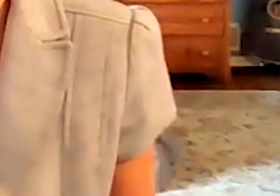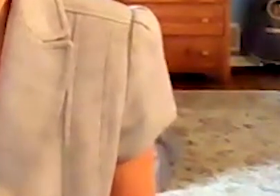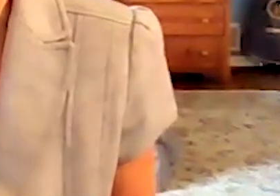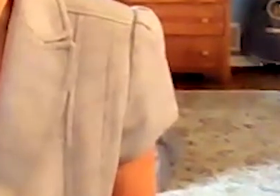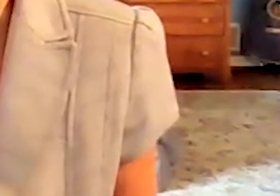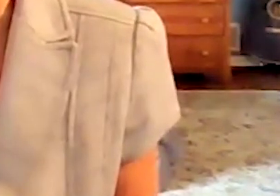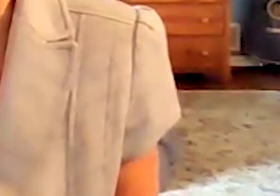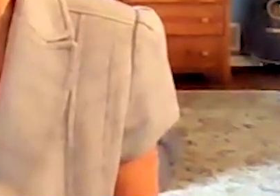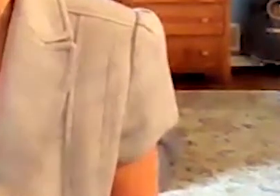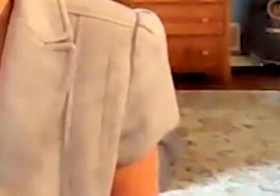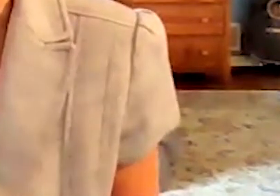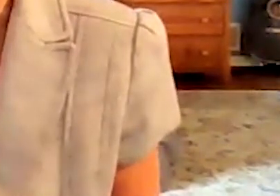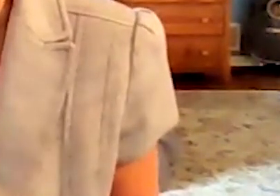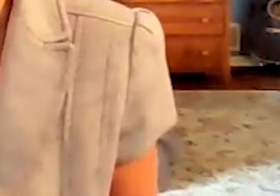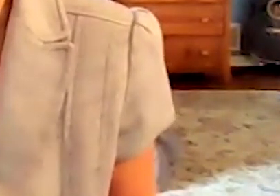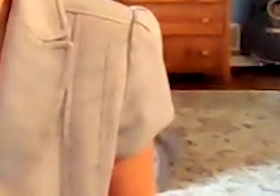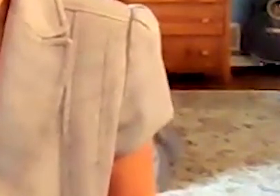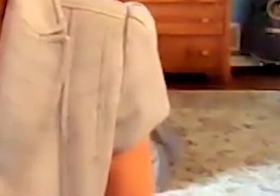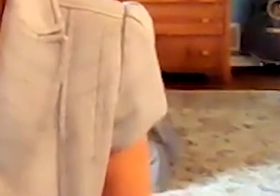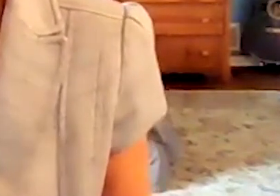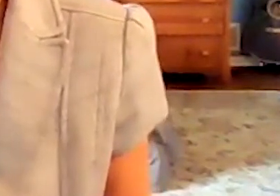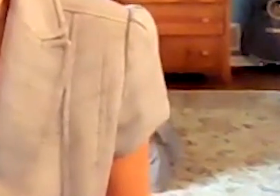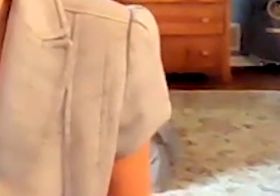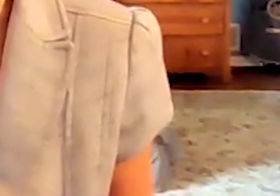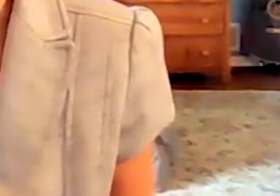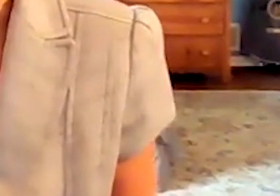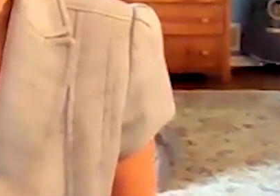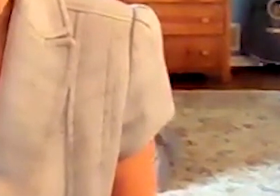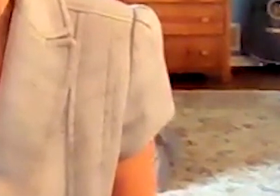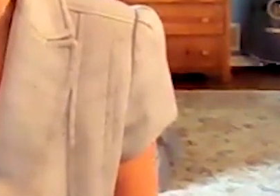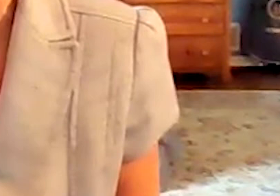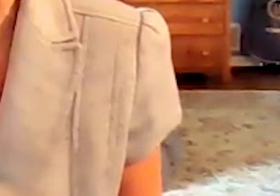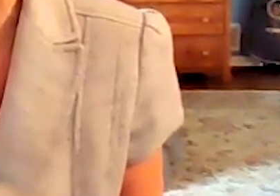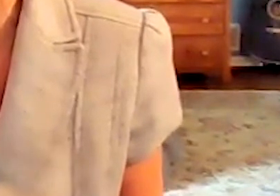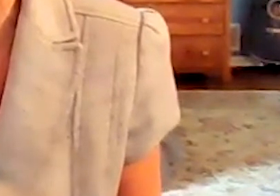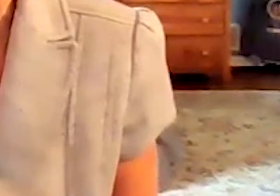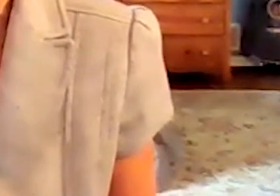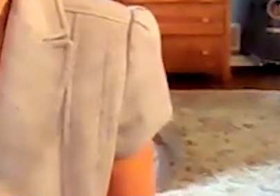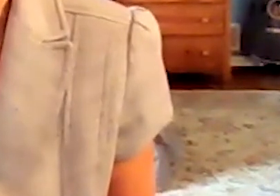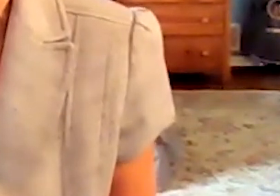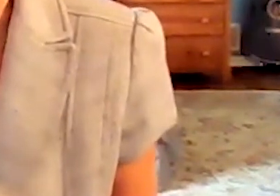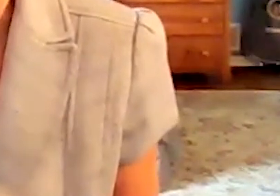must often contend with frequent moves, new schools, and long separations from loved ones